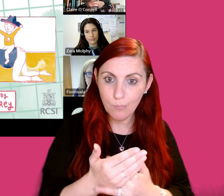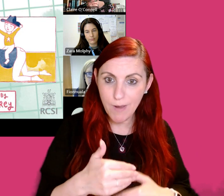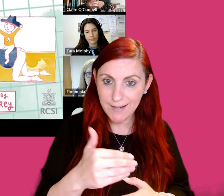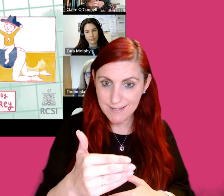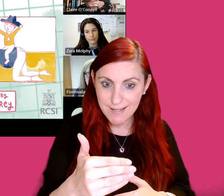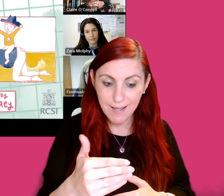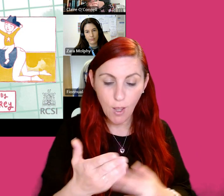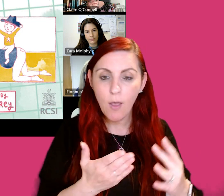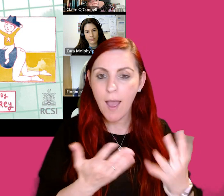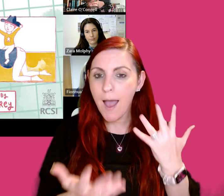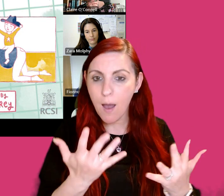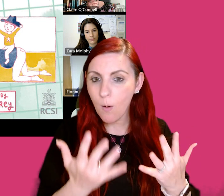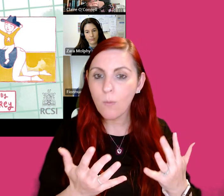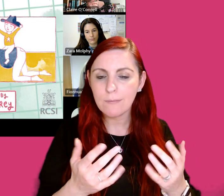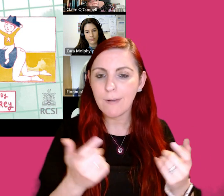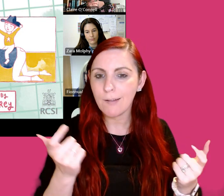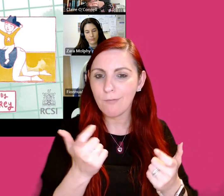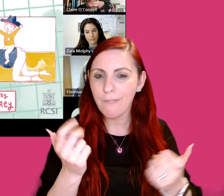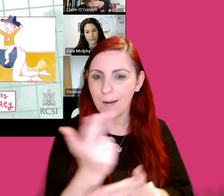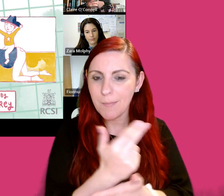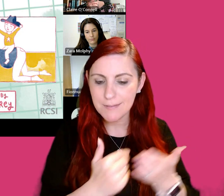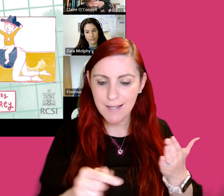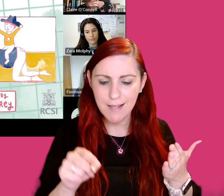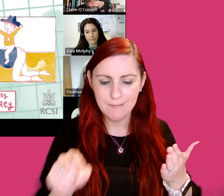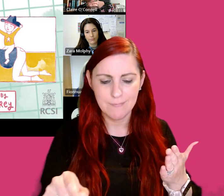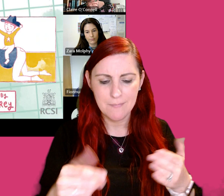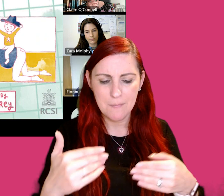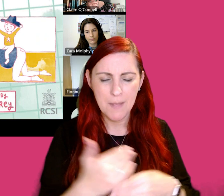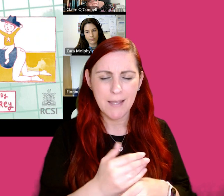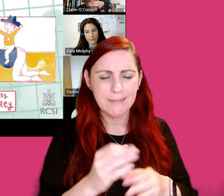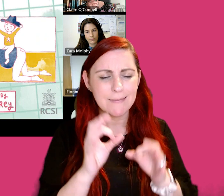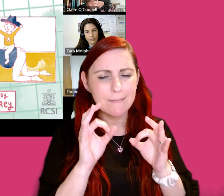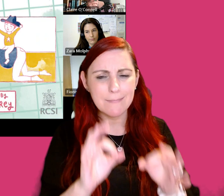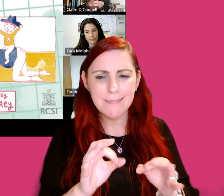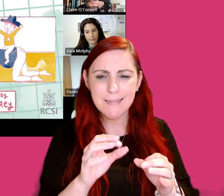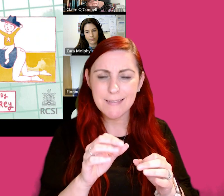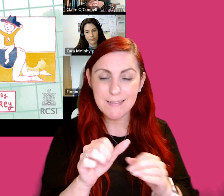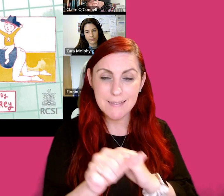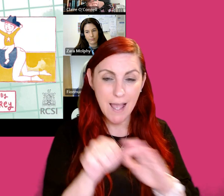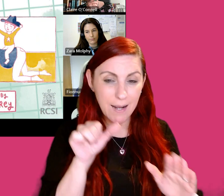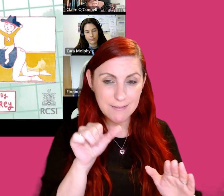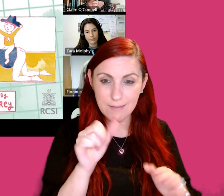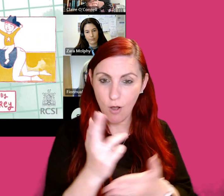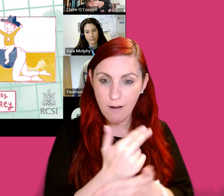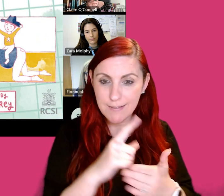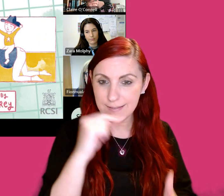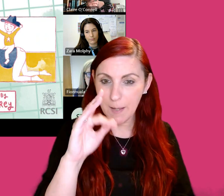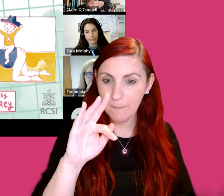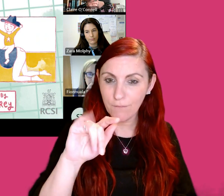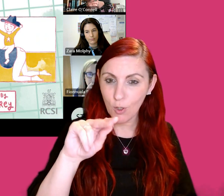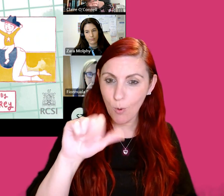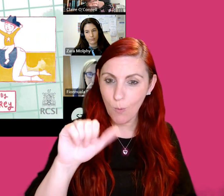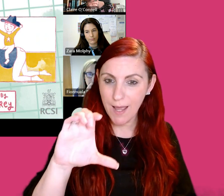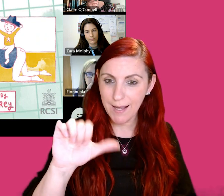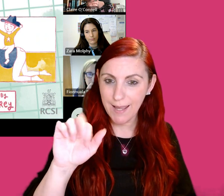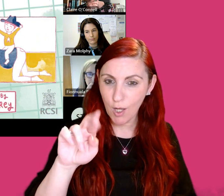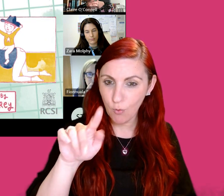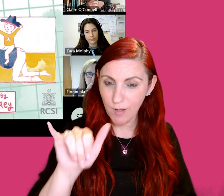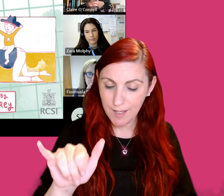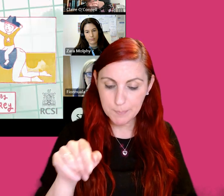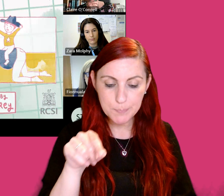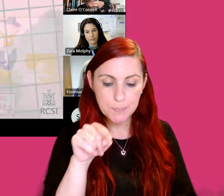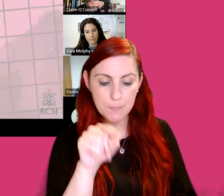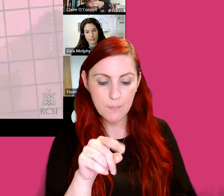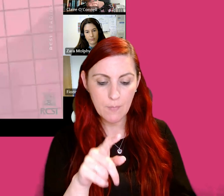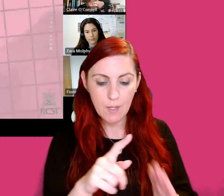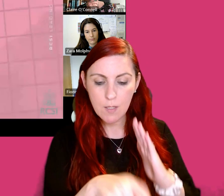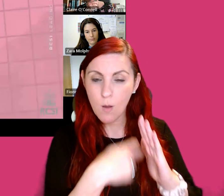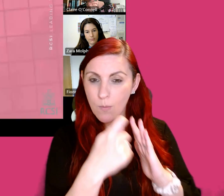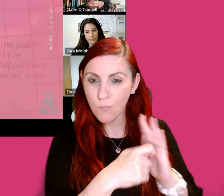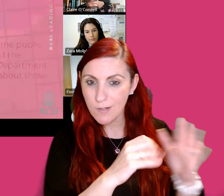comic was illustrated by the super talented artist Fiona Kerry um the project was associated with uh